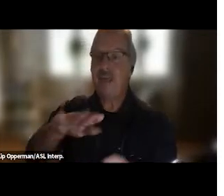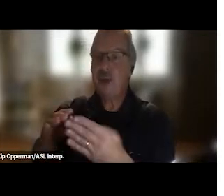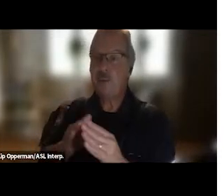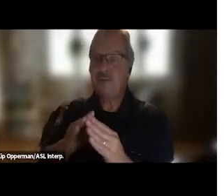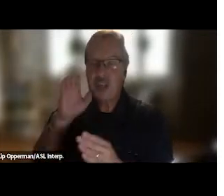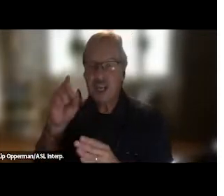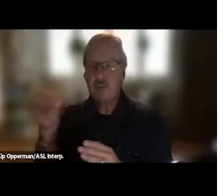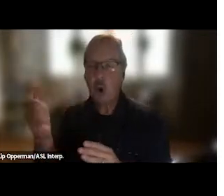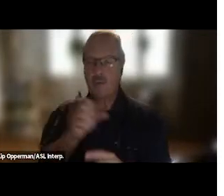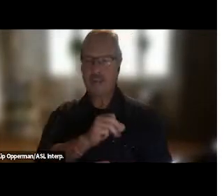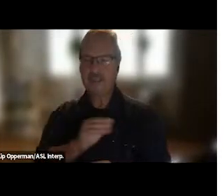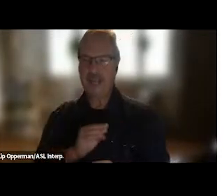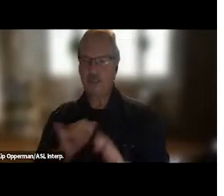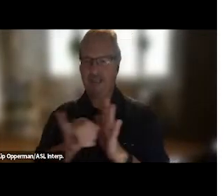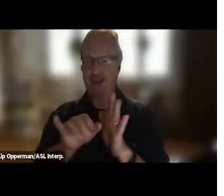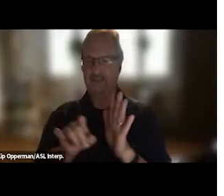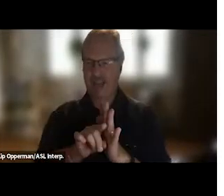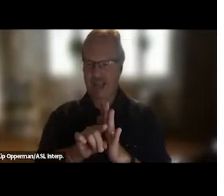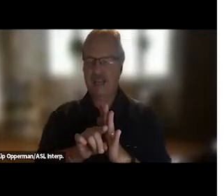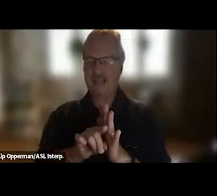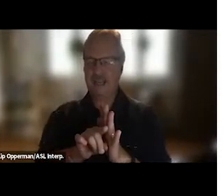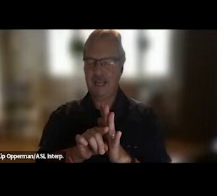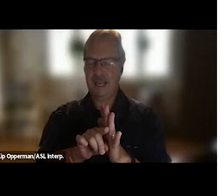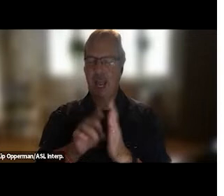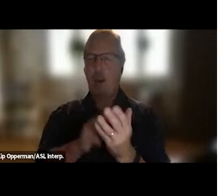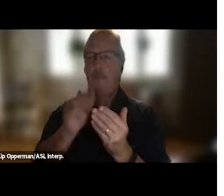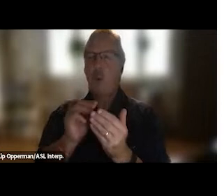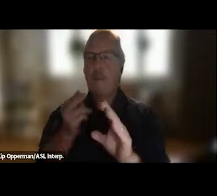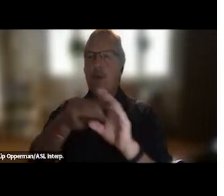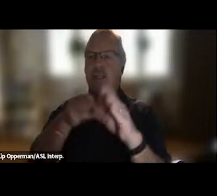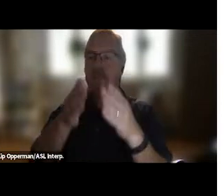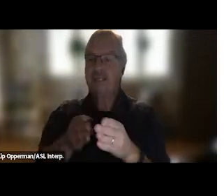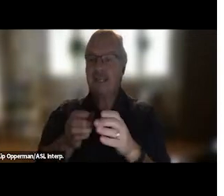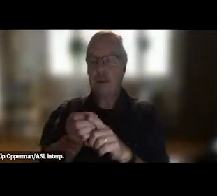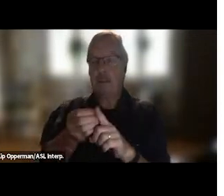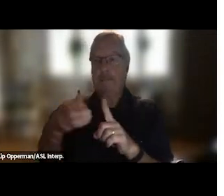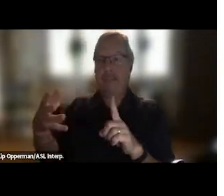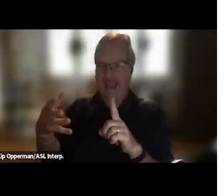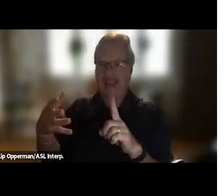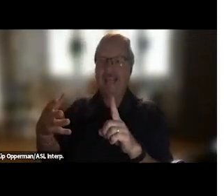We identified initial program participants and then expanded the the participant group